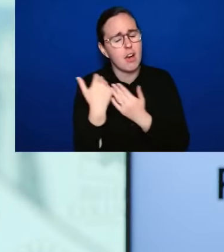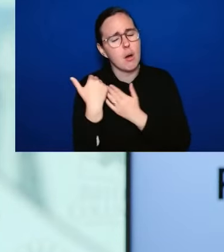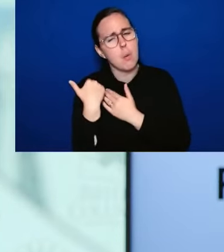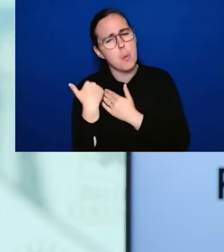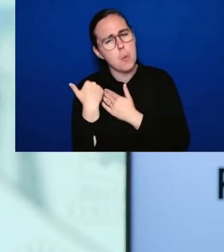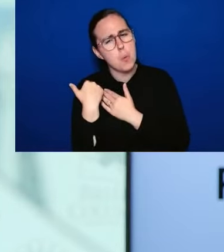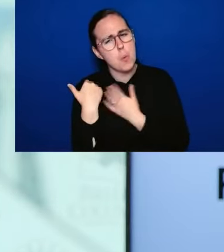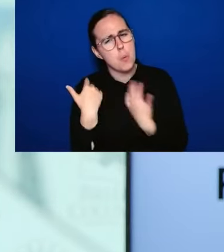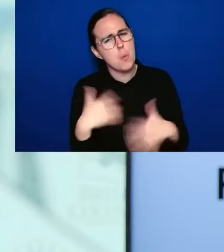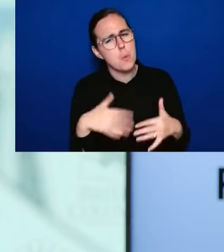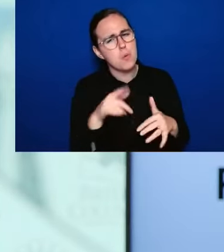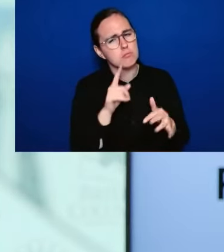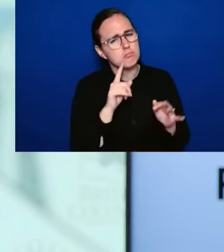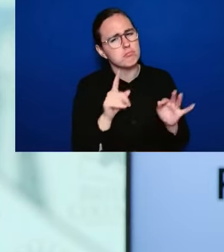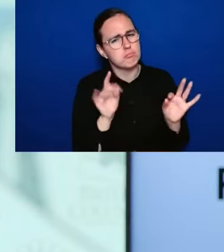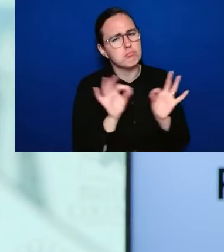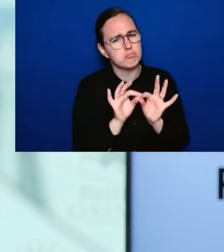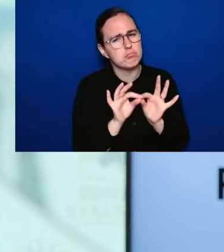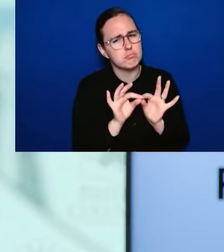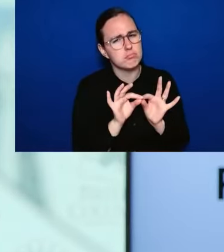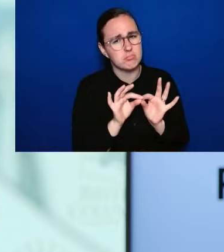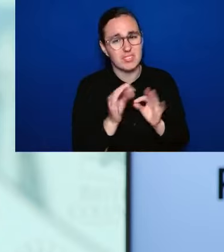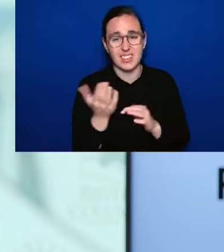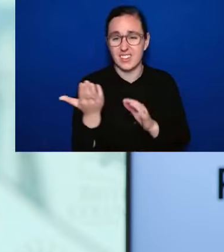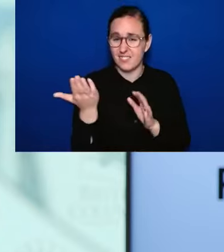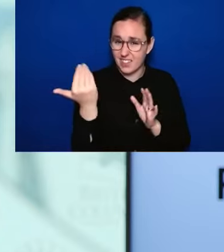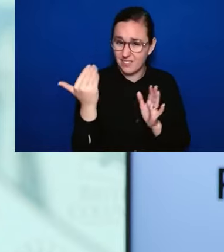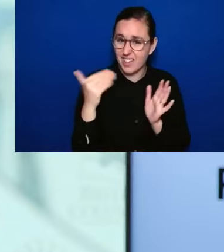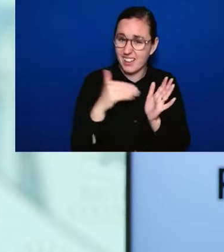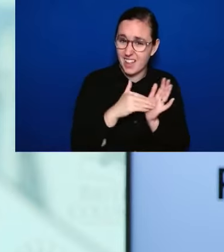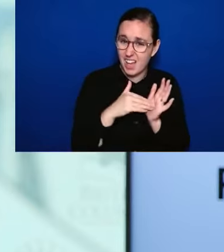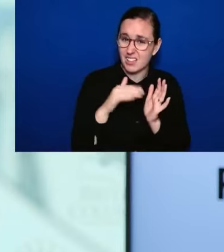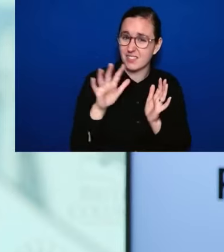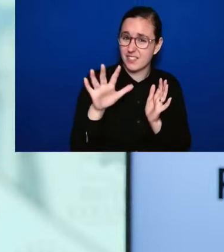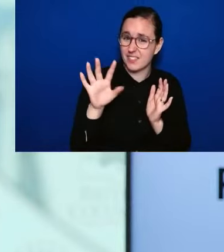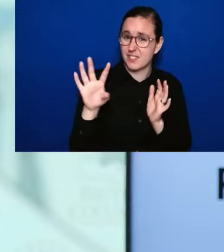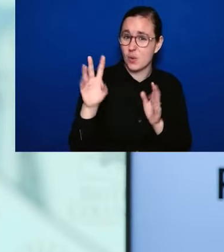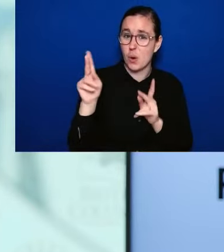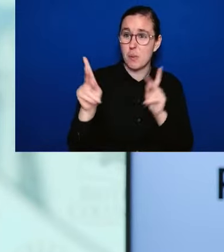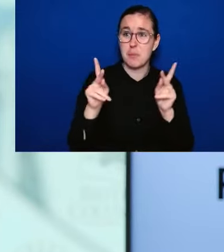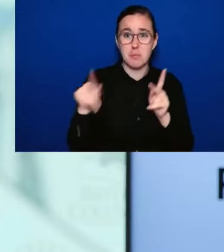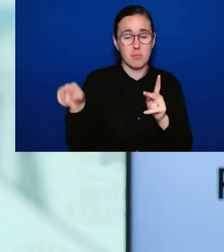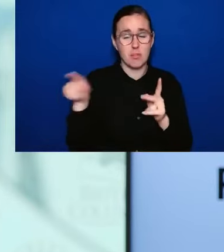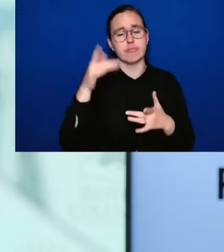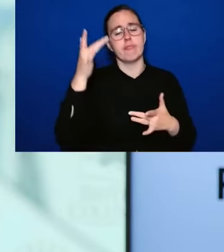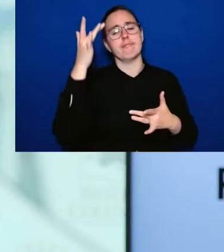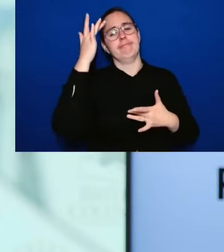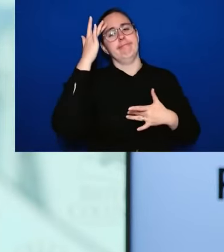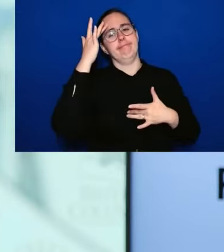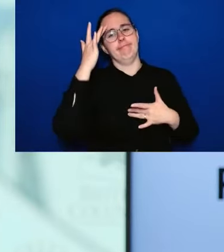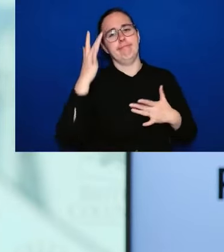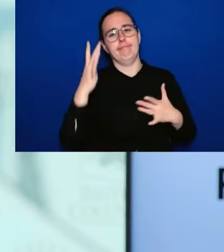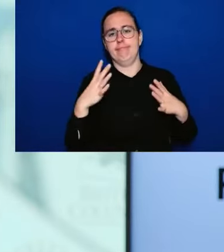and fifty four people last week which recently crossed six. Which is five or six thousand